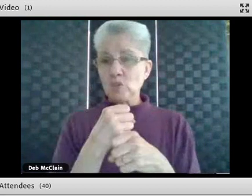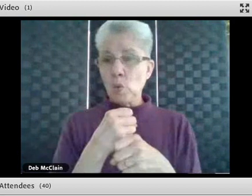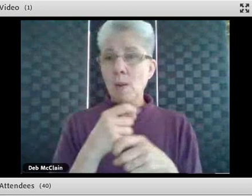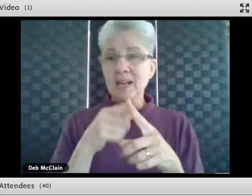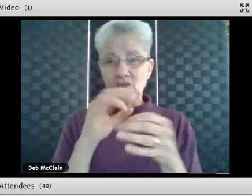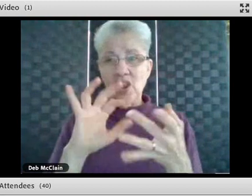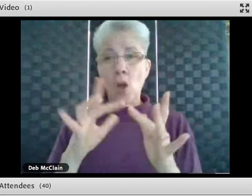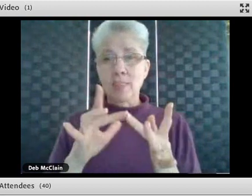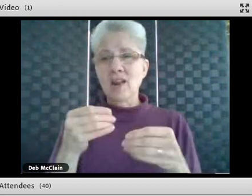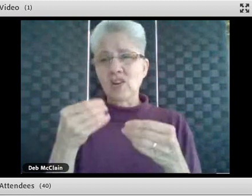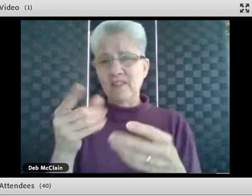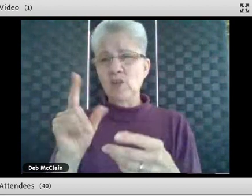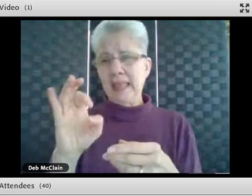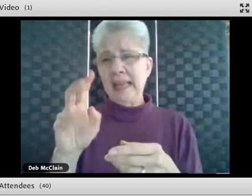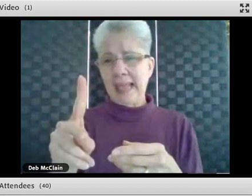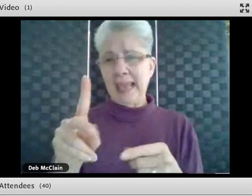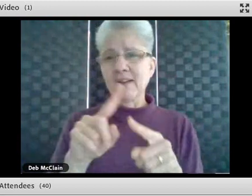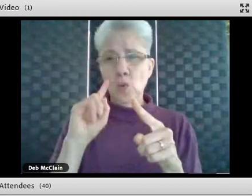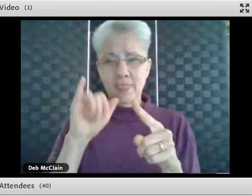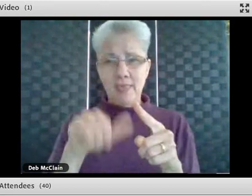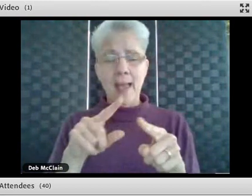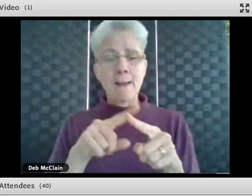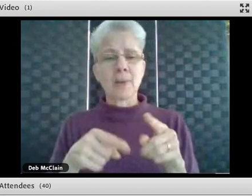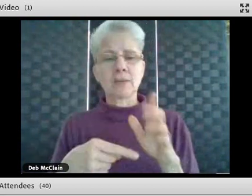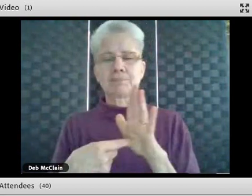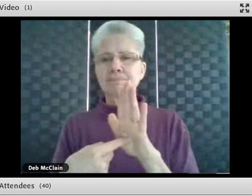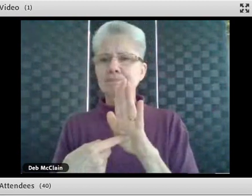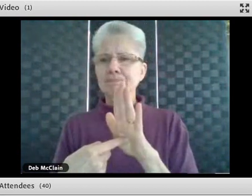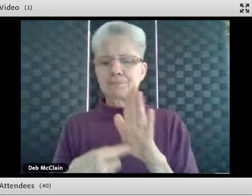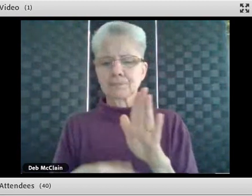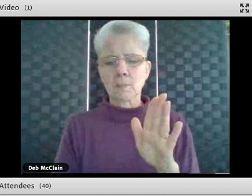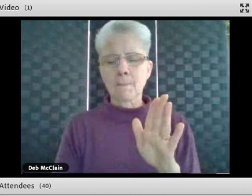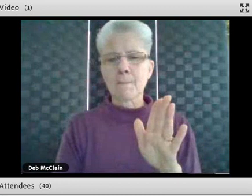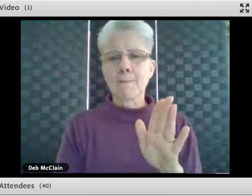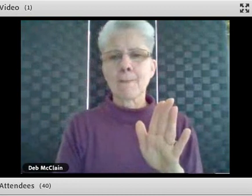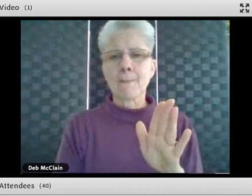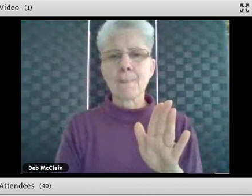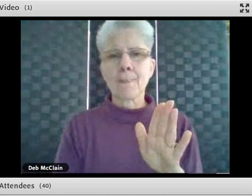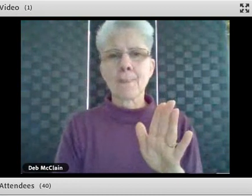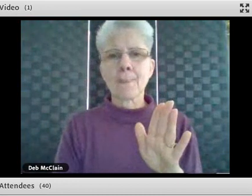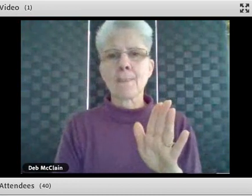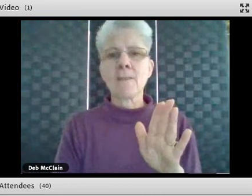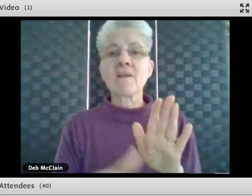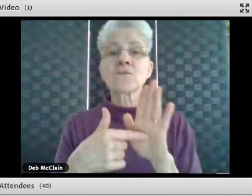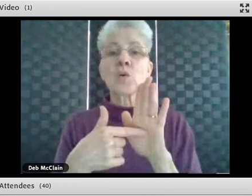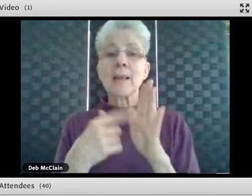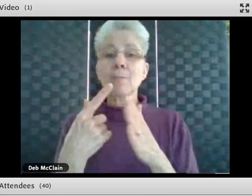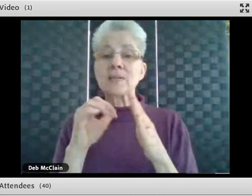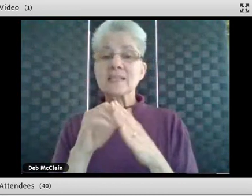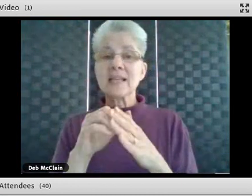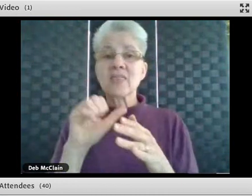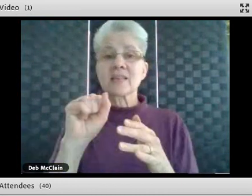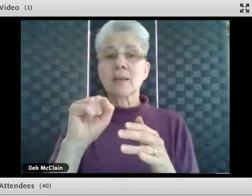I'll give you the link for that. But just in case you're wondering, this is an example. We just did an example of what's in the "Subject Headings Manual."